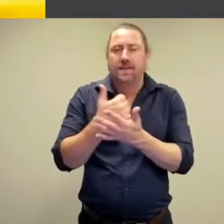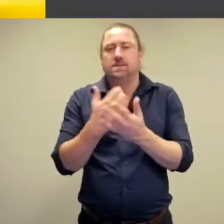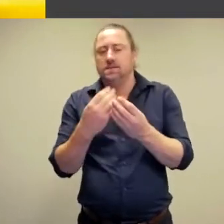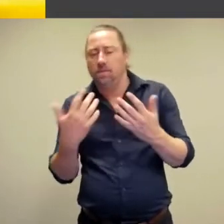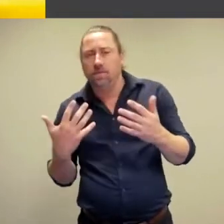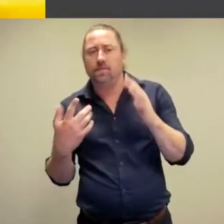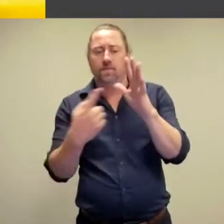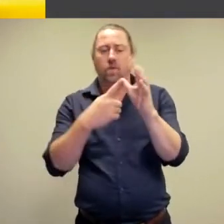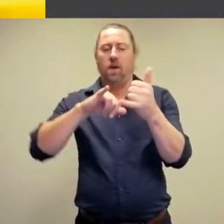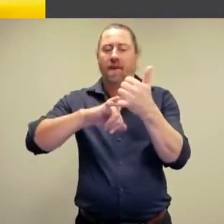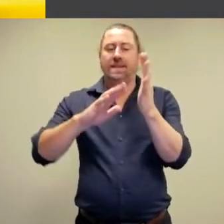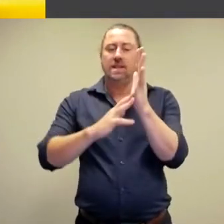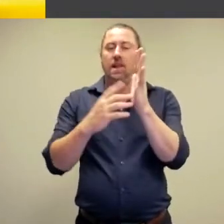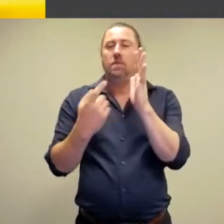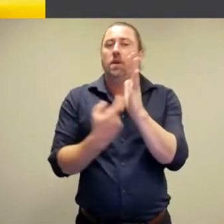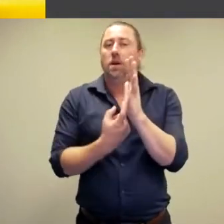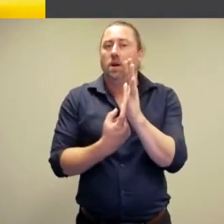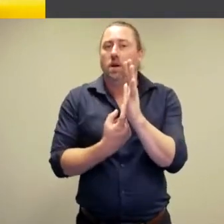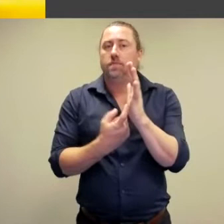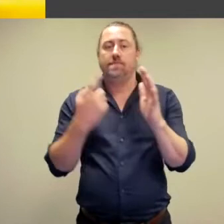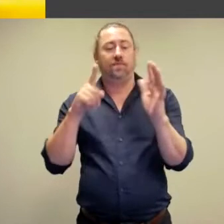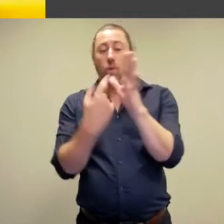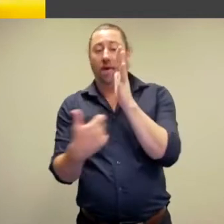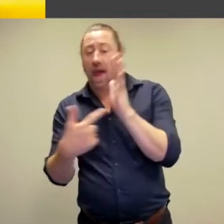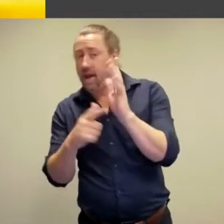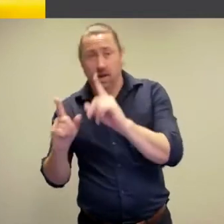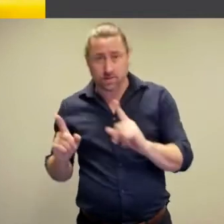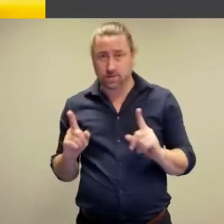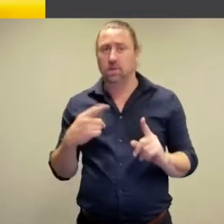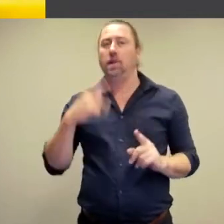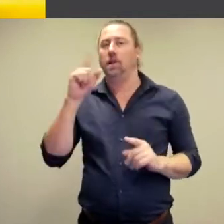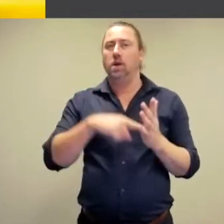ASMR, in art, we can also start thinking